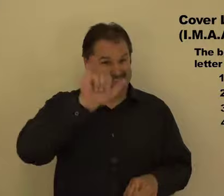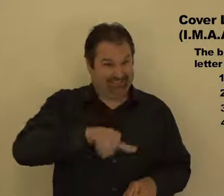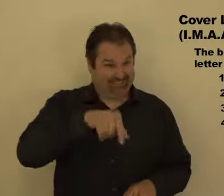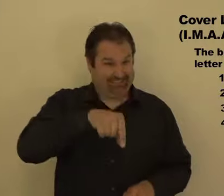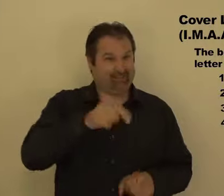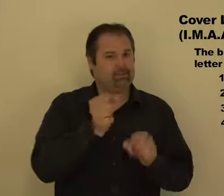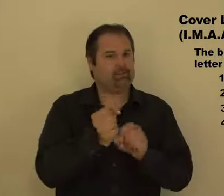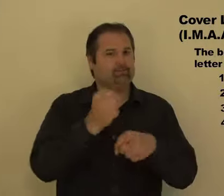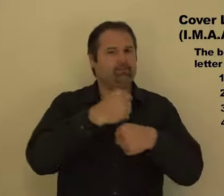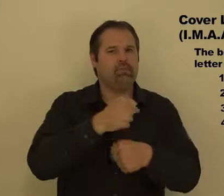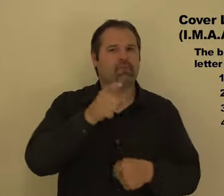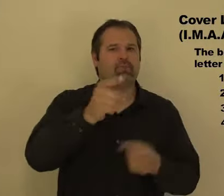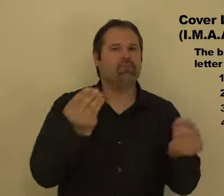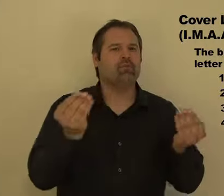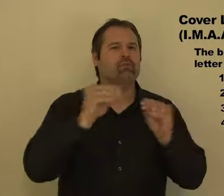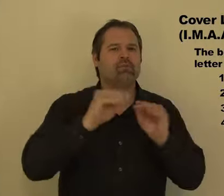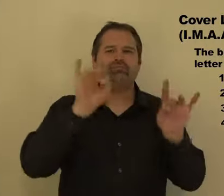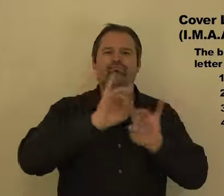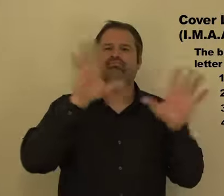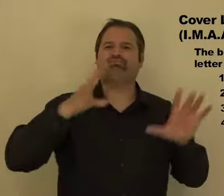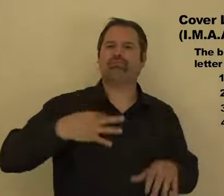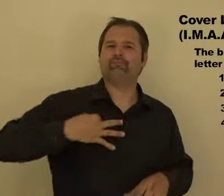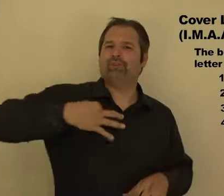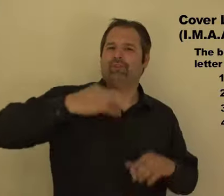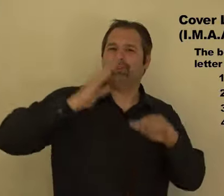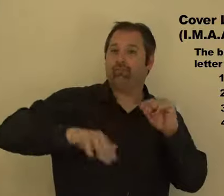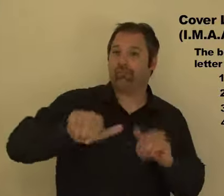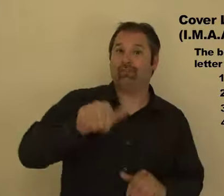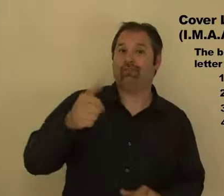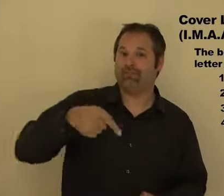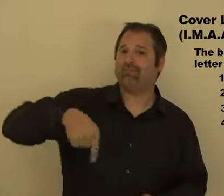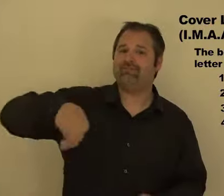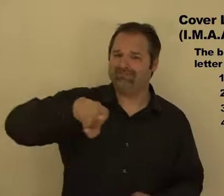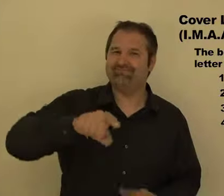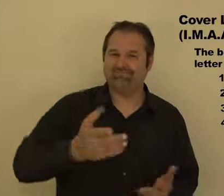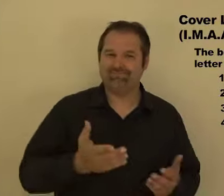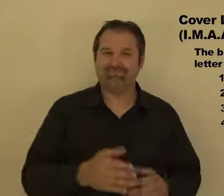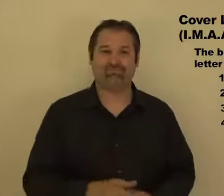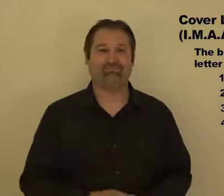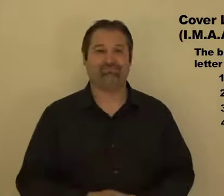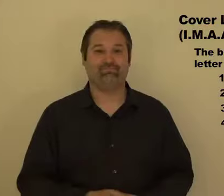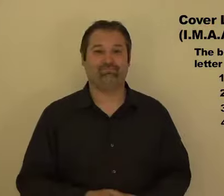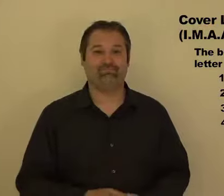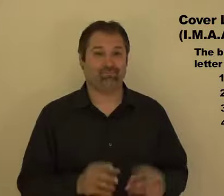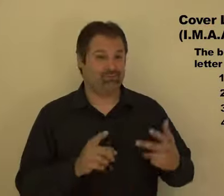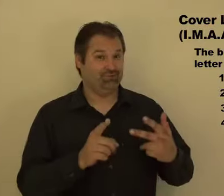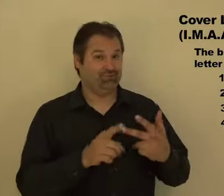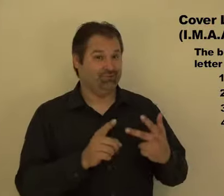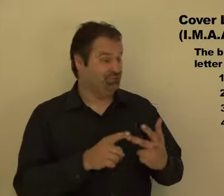Third, action, a call for action from the reader.